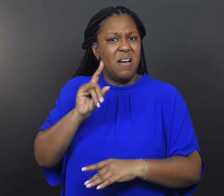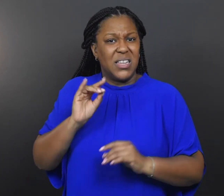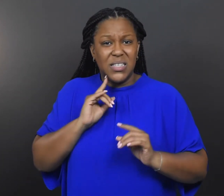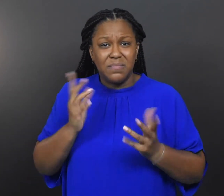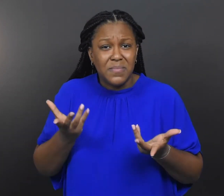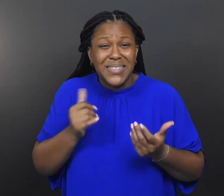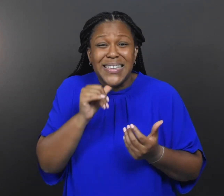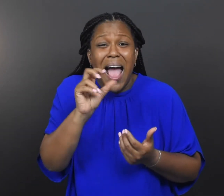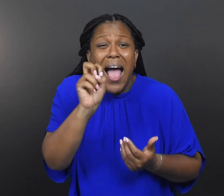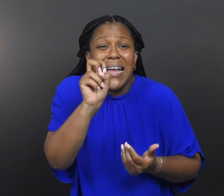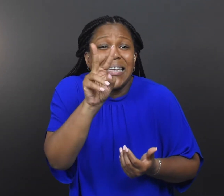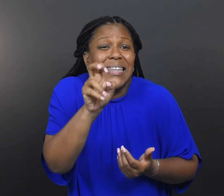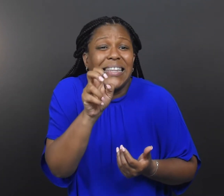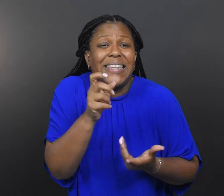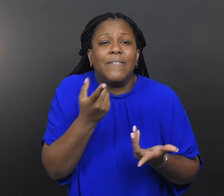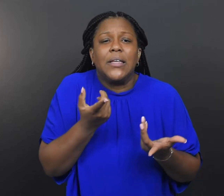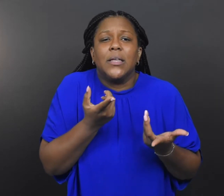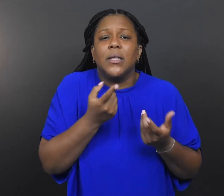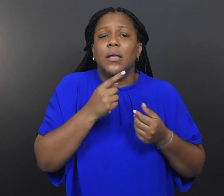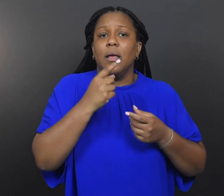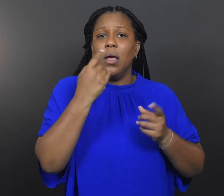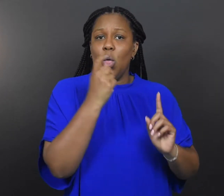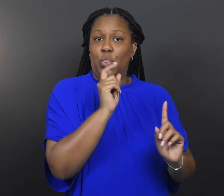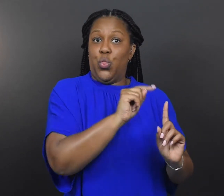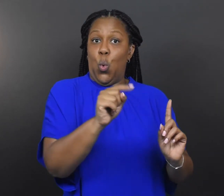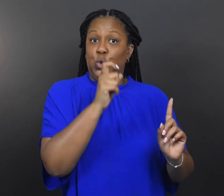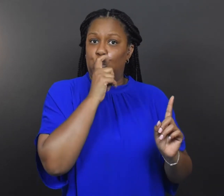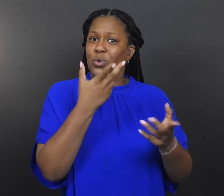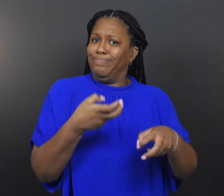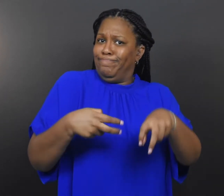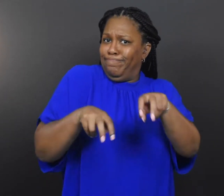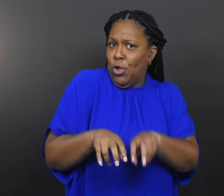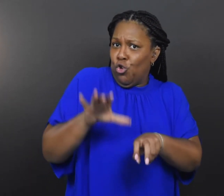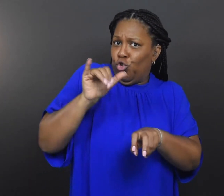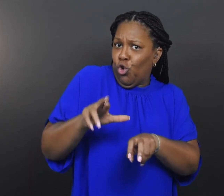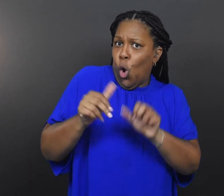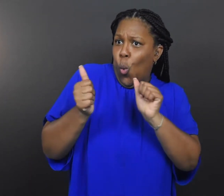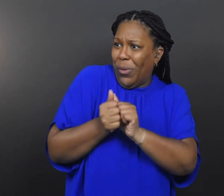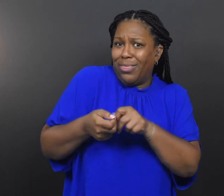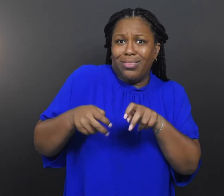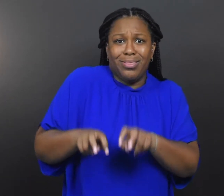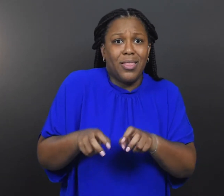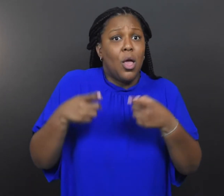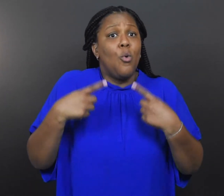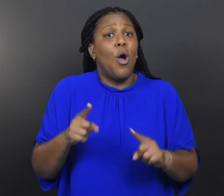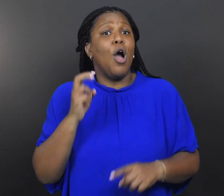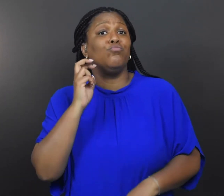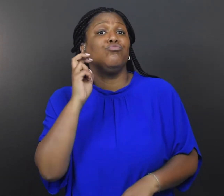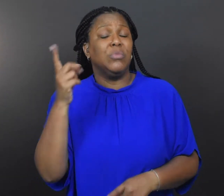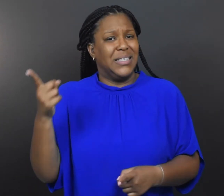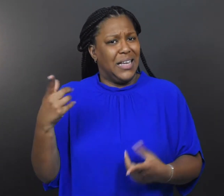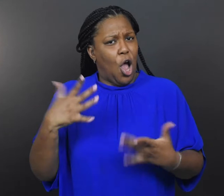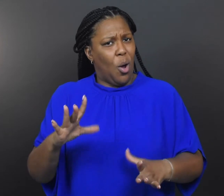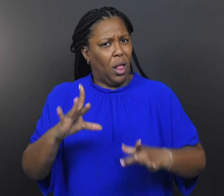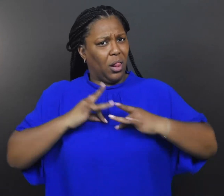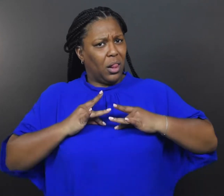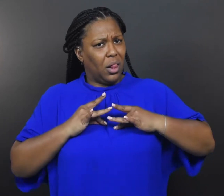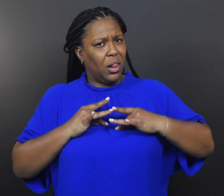not even those who had been in the car with him while he had symptoms.